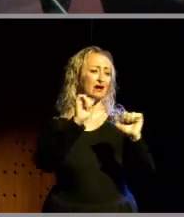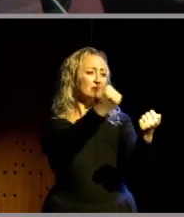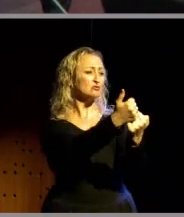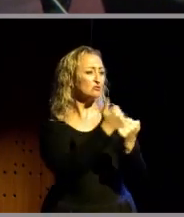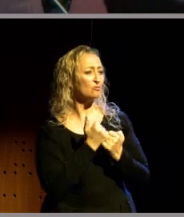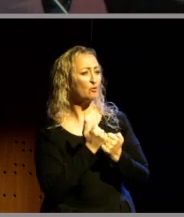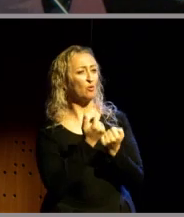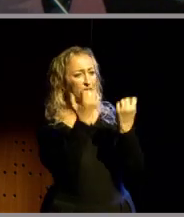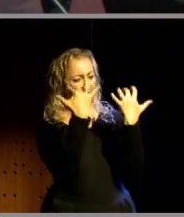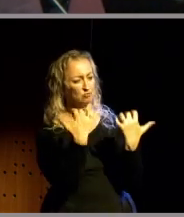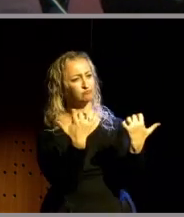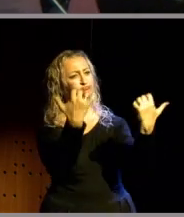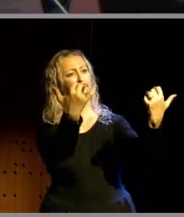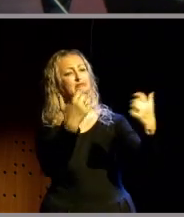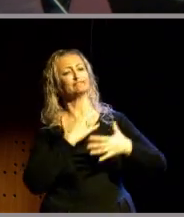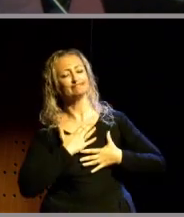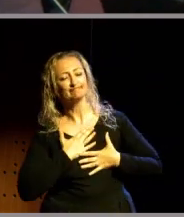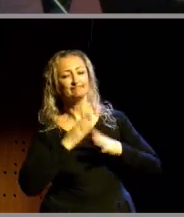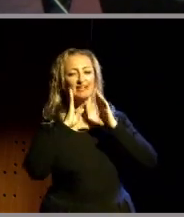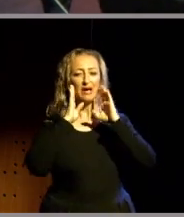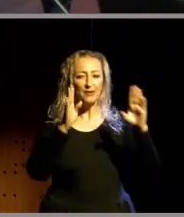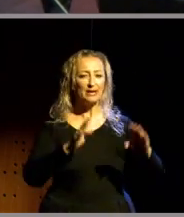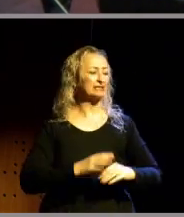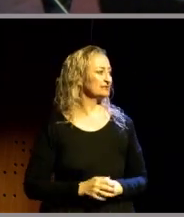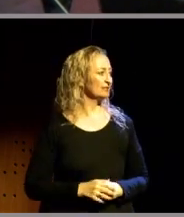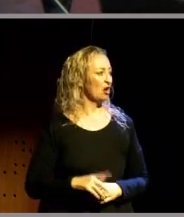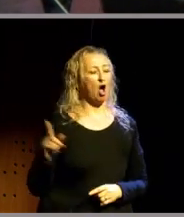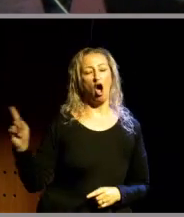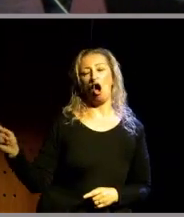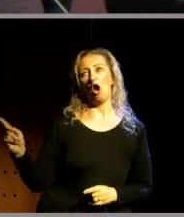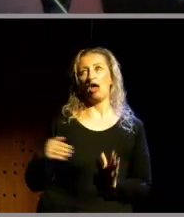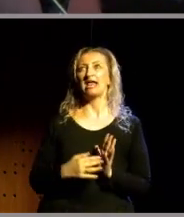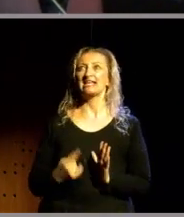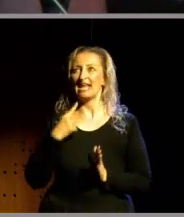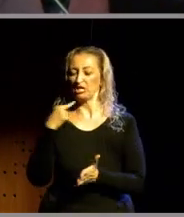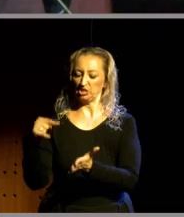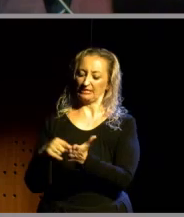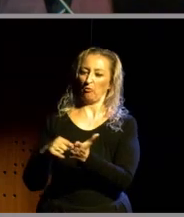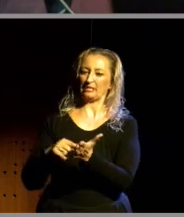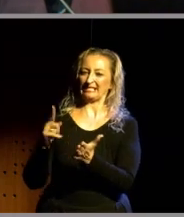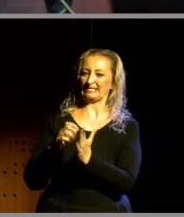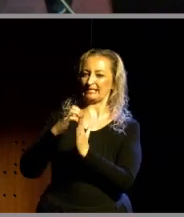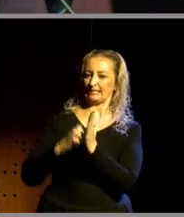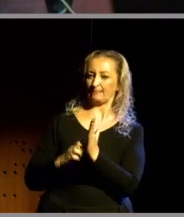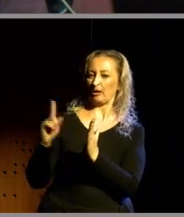to do all that kind of stuff. Oh, she's pointing to the bit that I didn't let her say. No, this is actually the scripted bit I was supposed to say, which was,